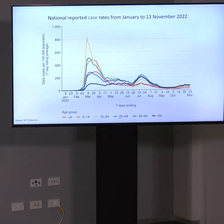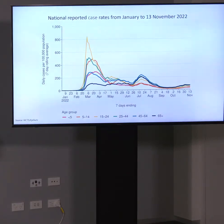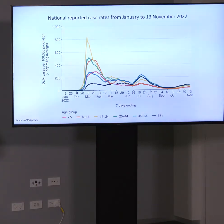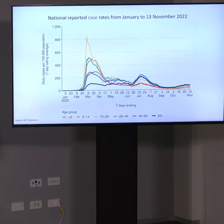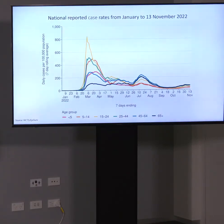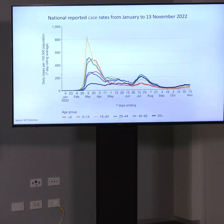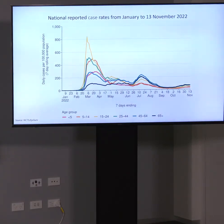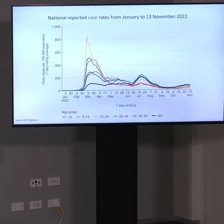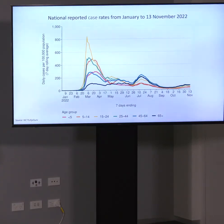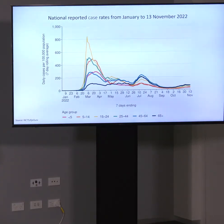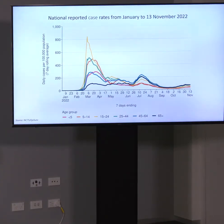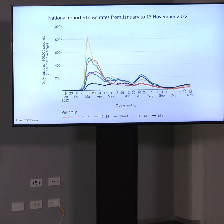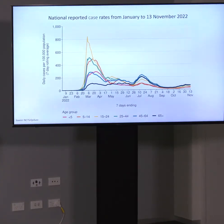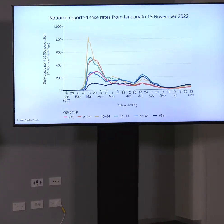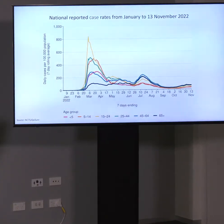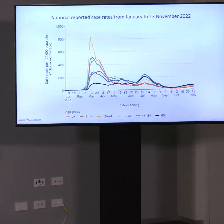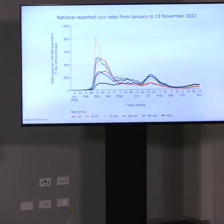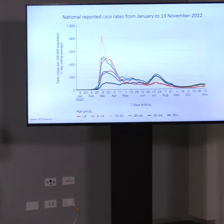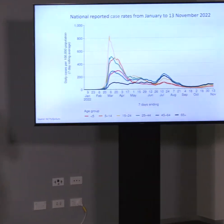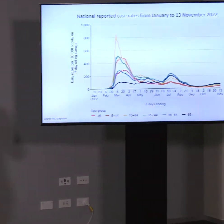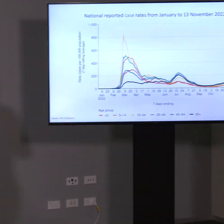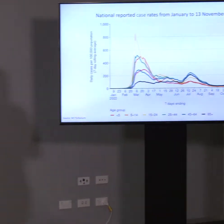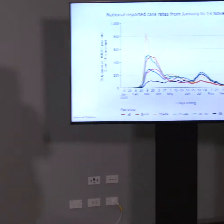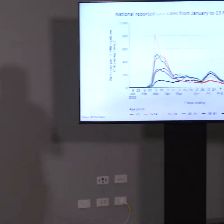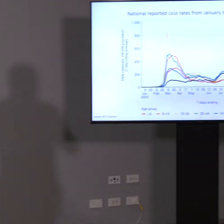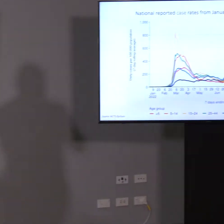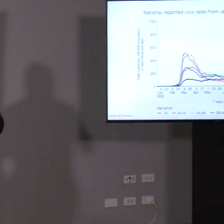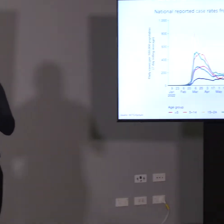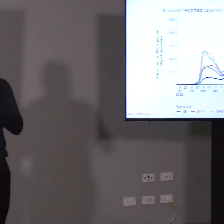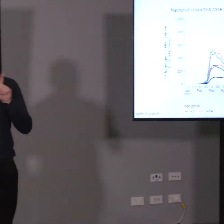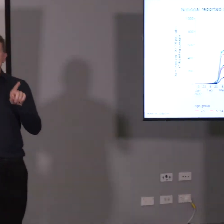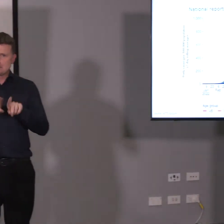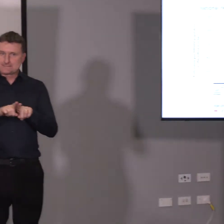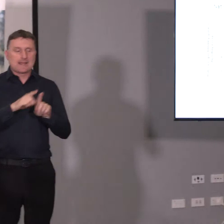sitting just over 3000 cases per day. The latest wastewater